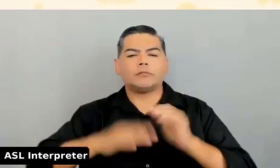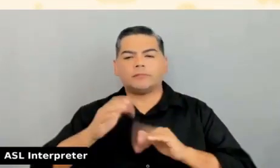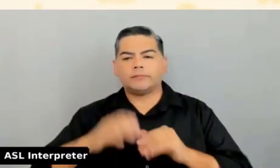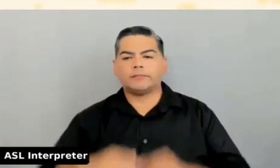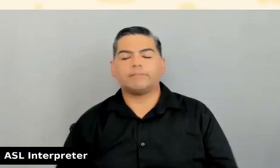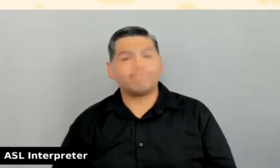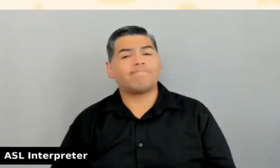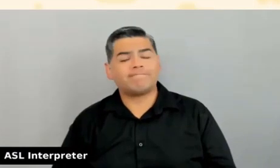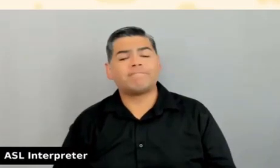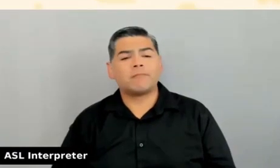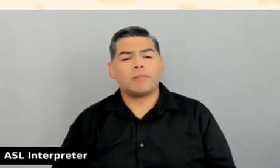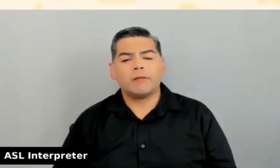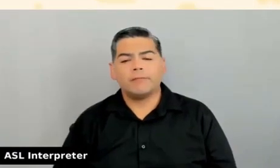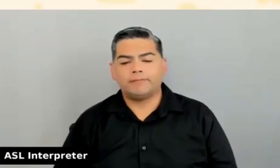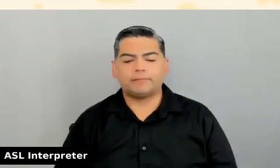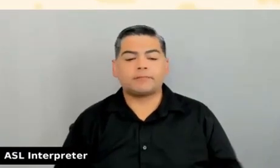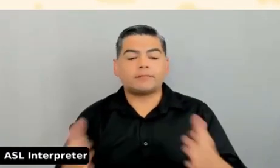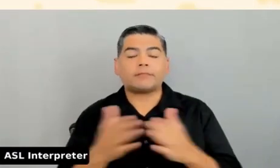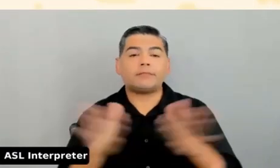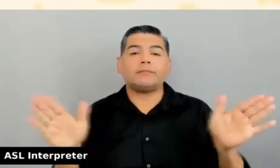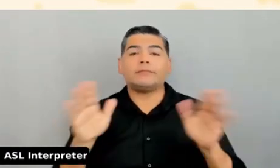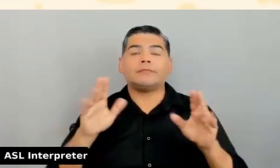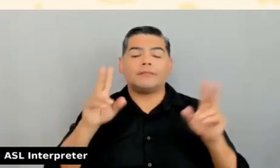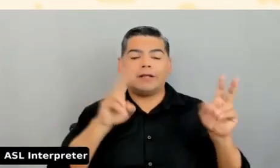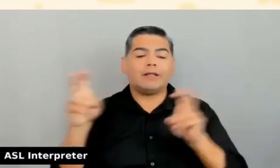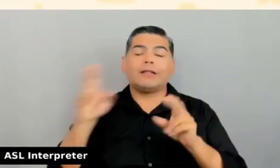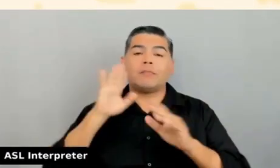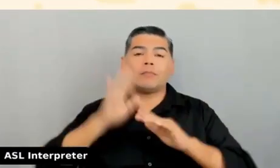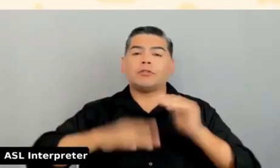In general, theme builders are not tested for accessibility